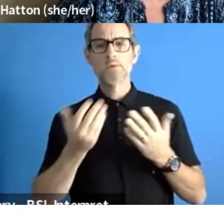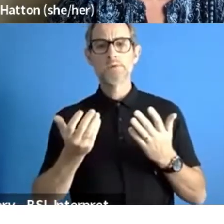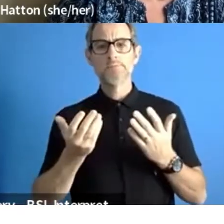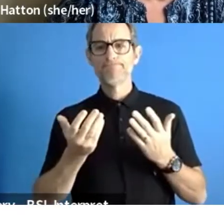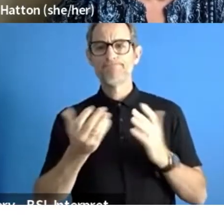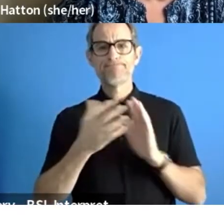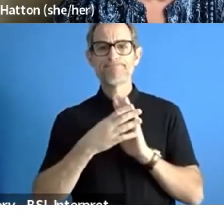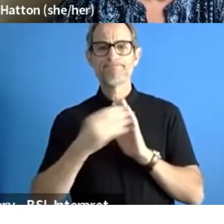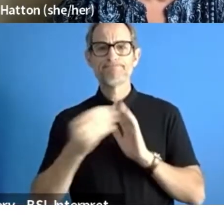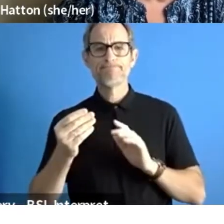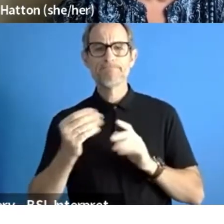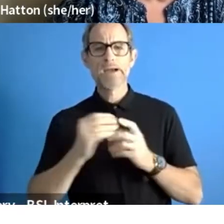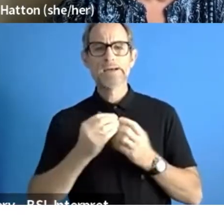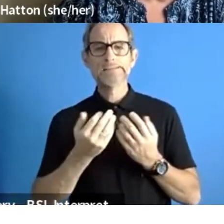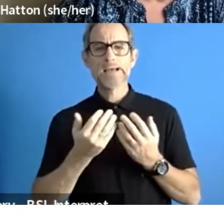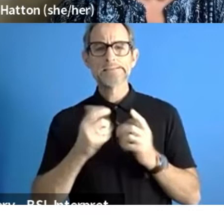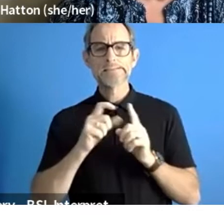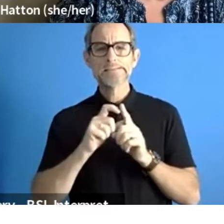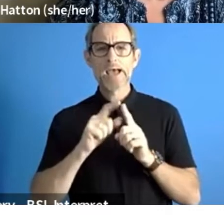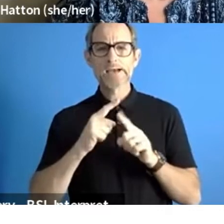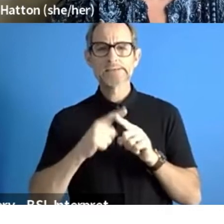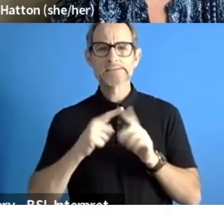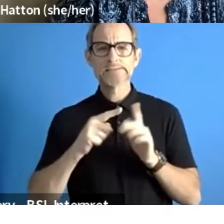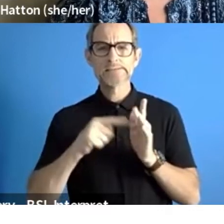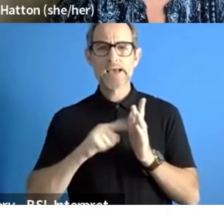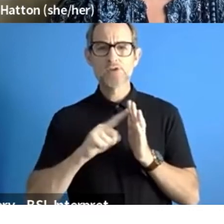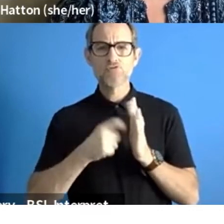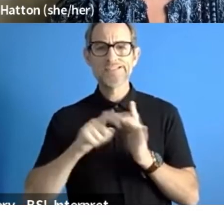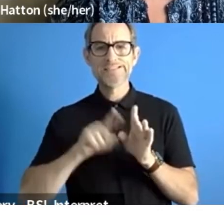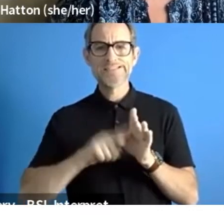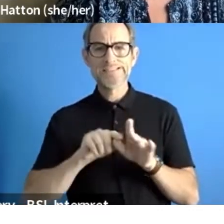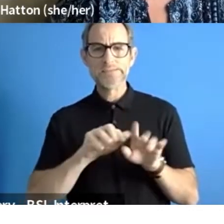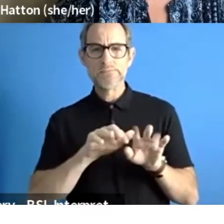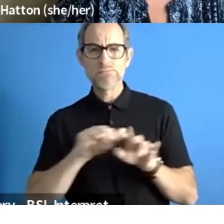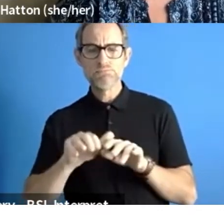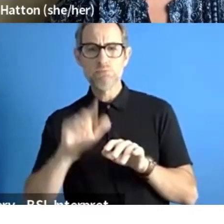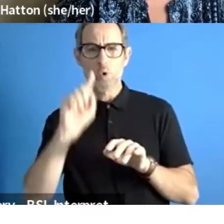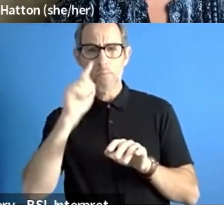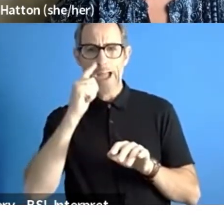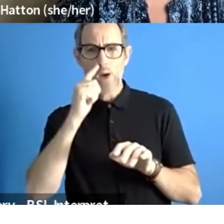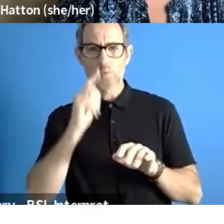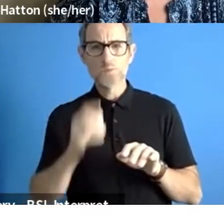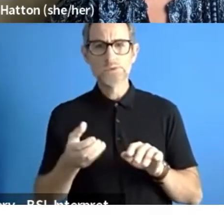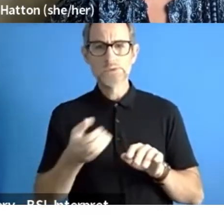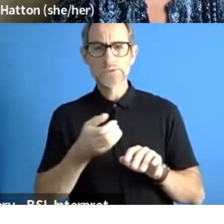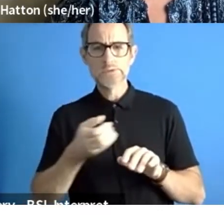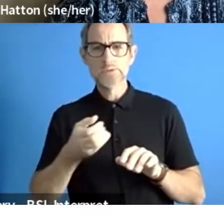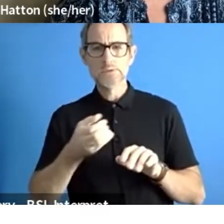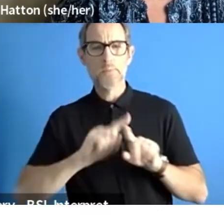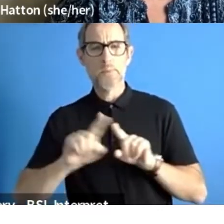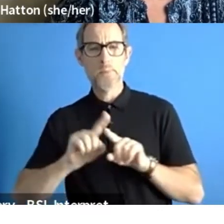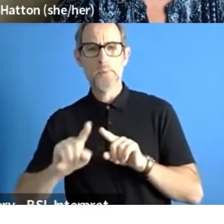dexterity around using keyboards or a mouse so for us, it's really important